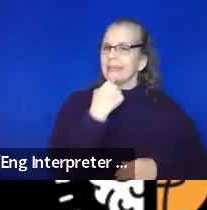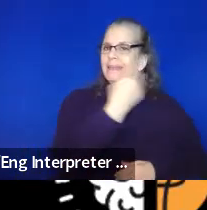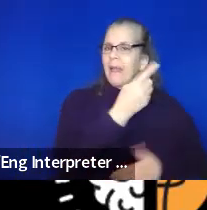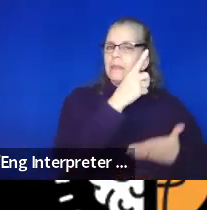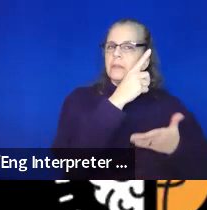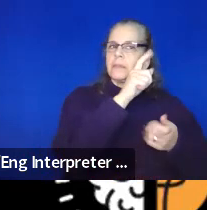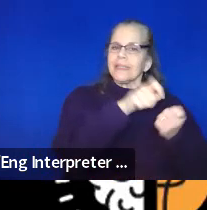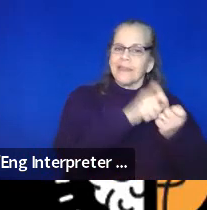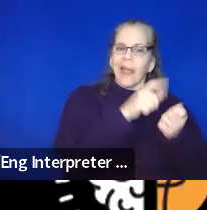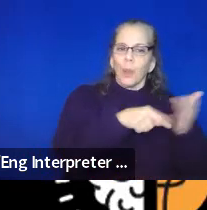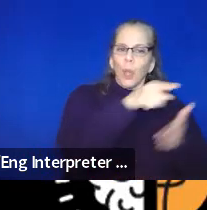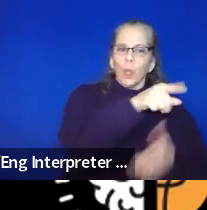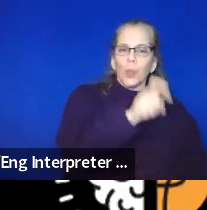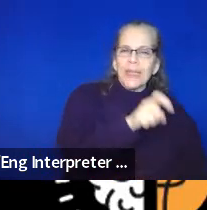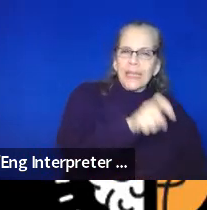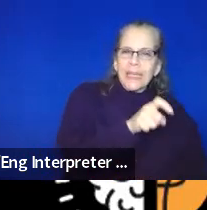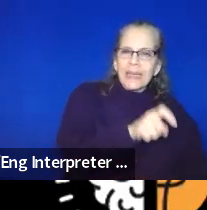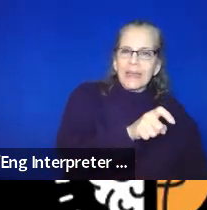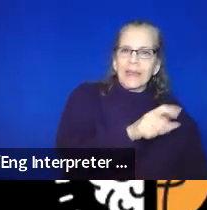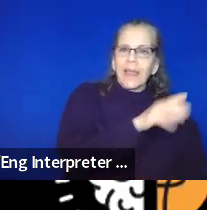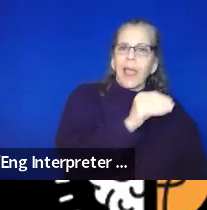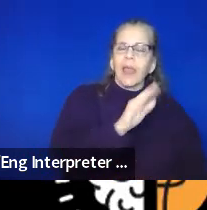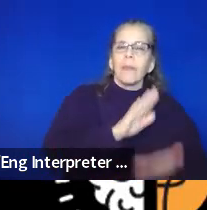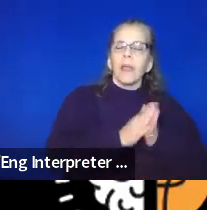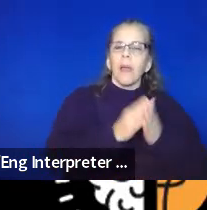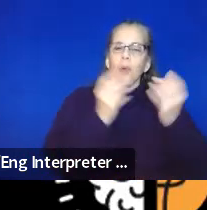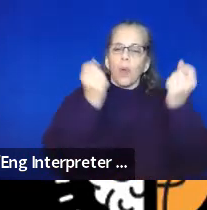that generates empathy. And if you look to the side of this, it's